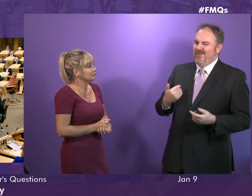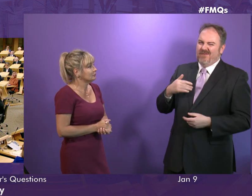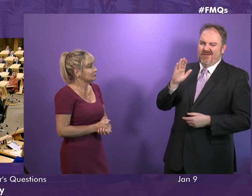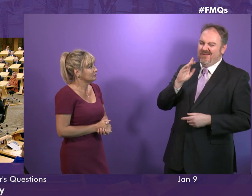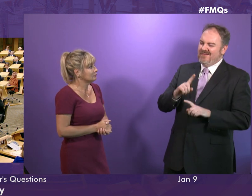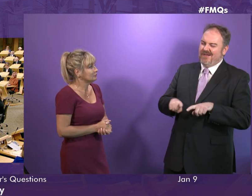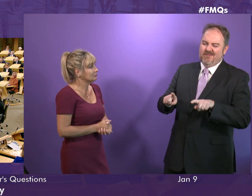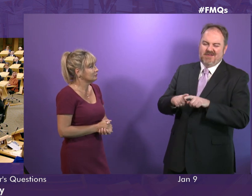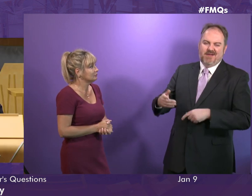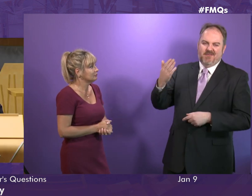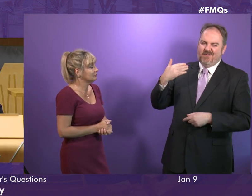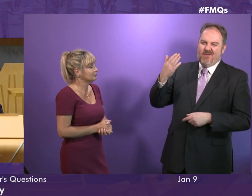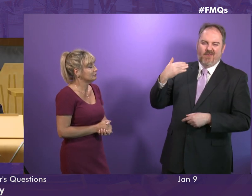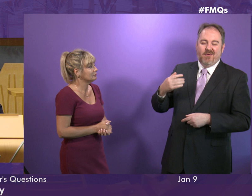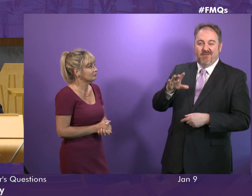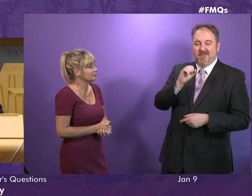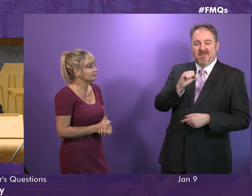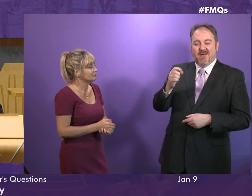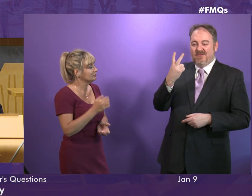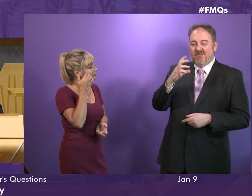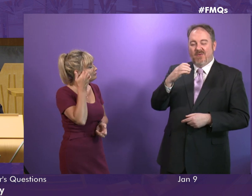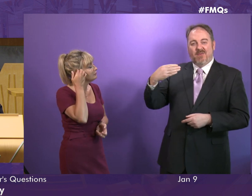made and people have been let down. In 2009, the Scottish National Party Government cancelled